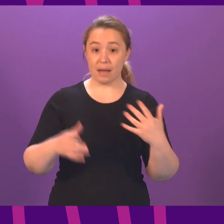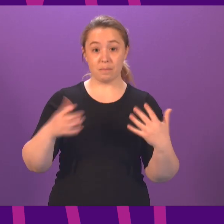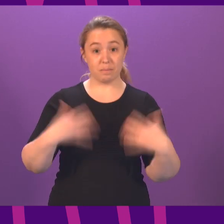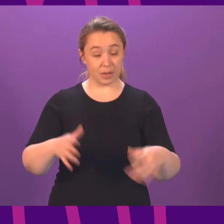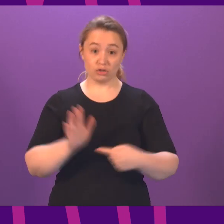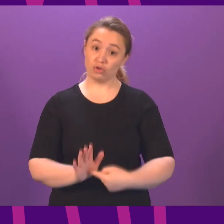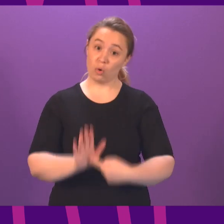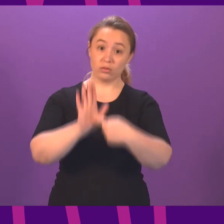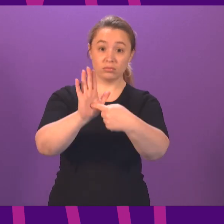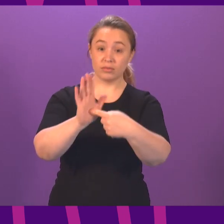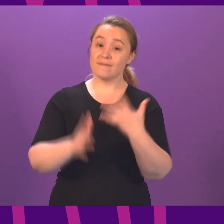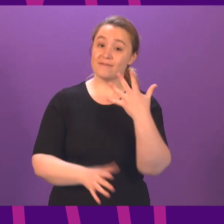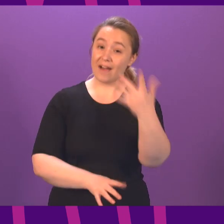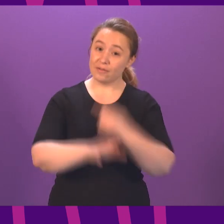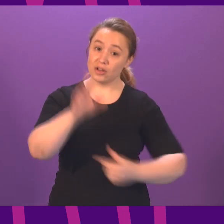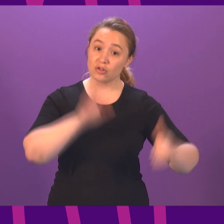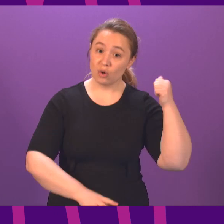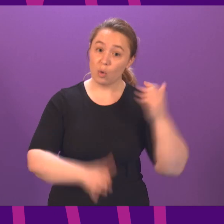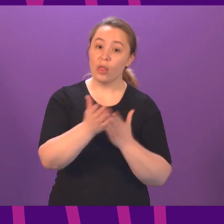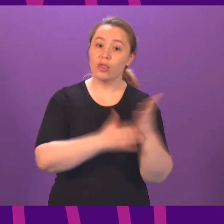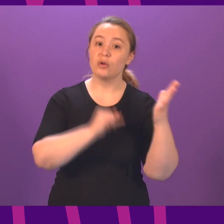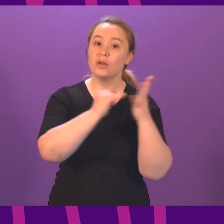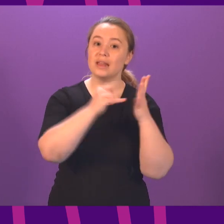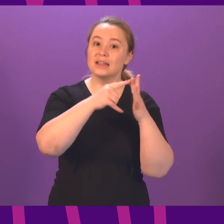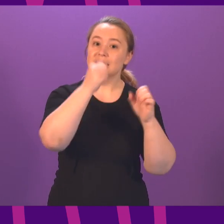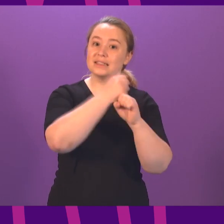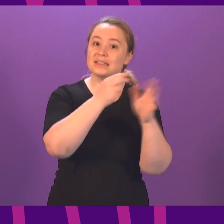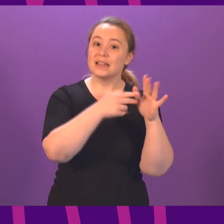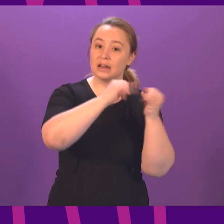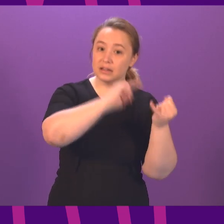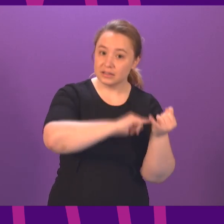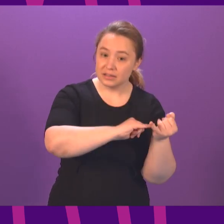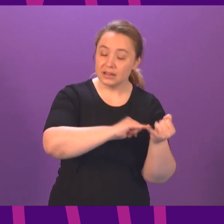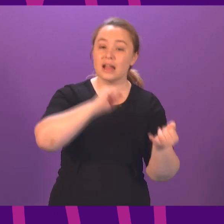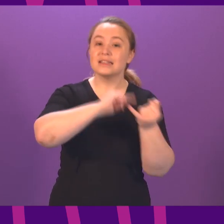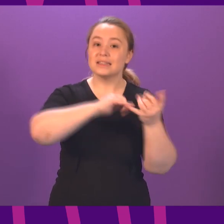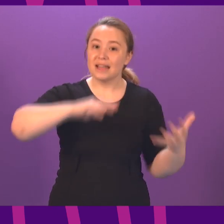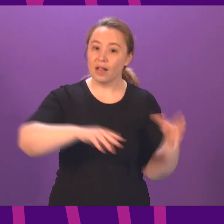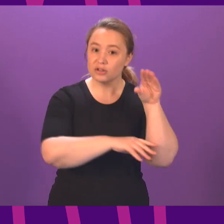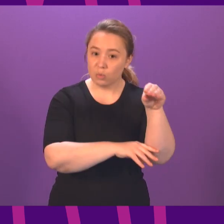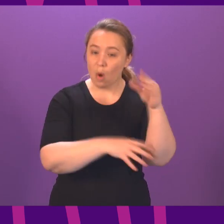five years ago by exercise Cygnus. Exercise Silver Swan recommended that the Government